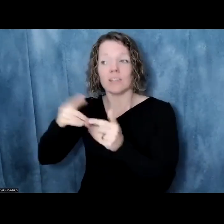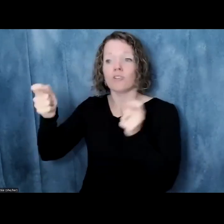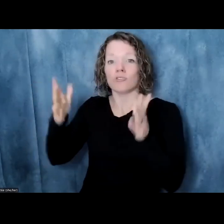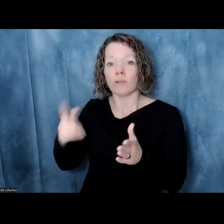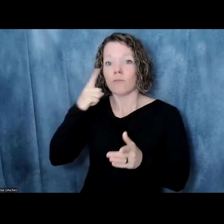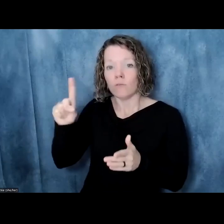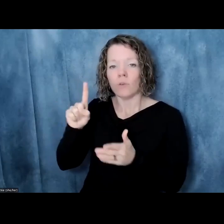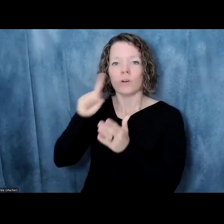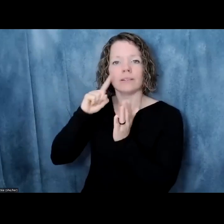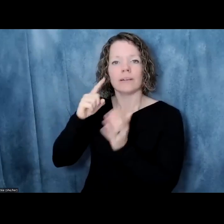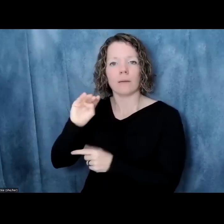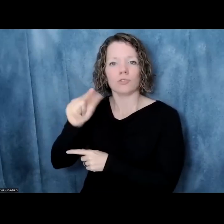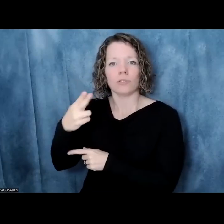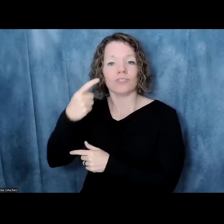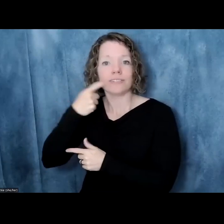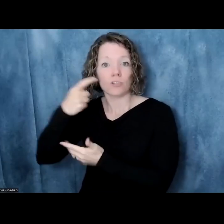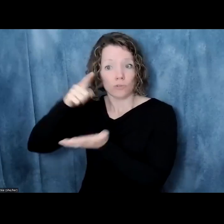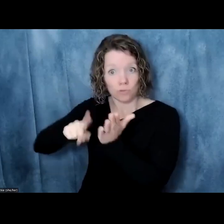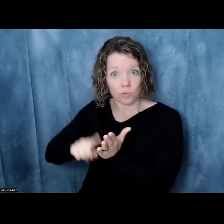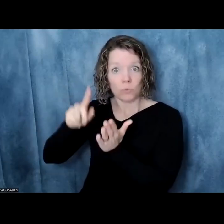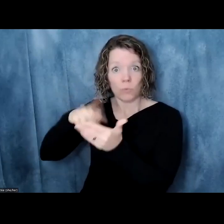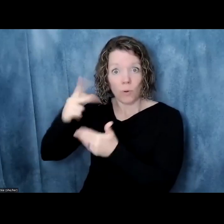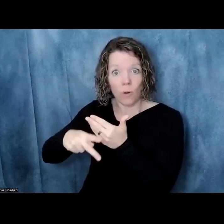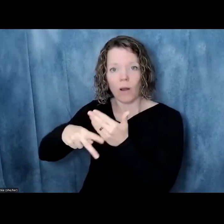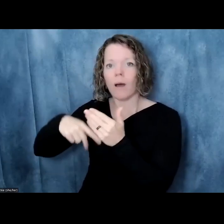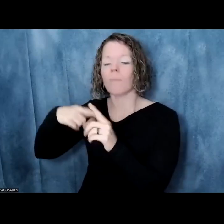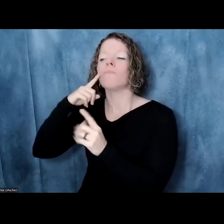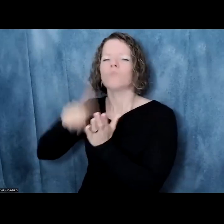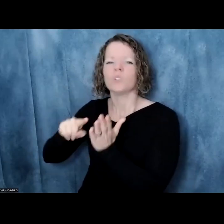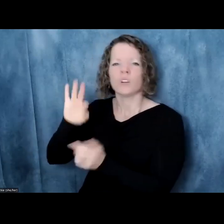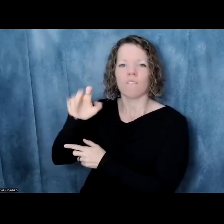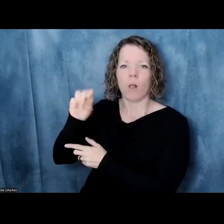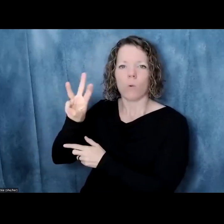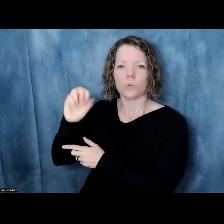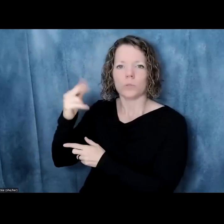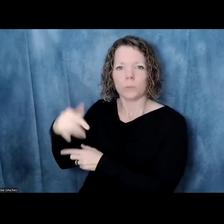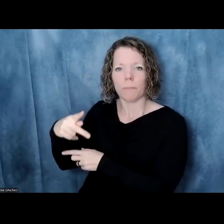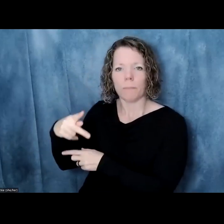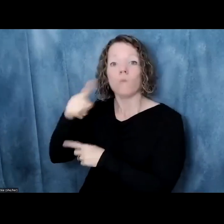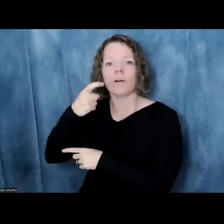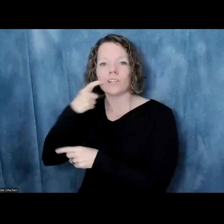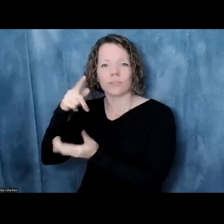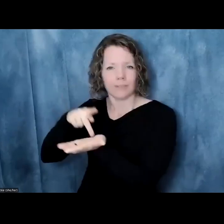Research program and research fellowship. In addiction psychiatry Dr. Evins is an outstanding